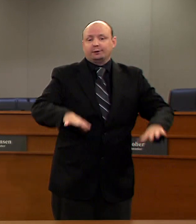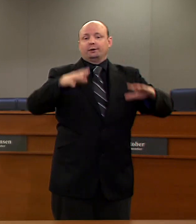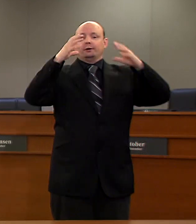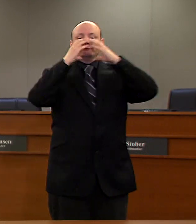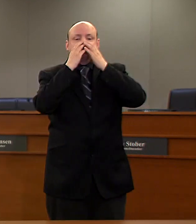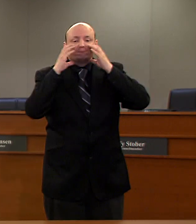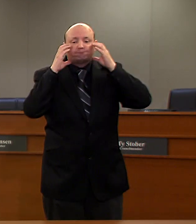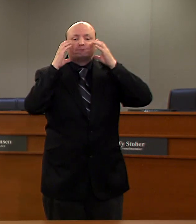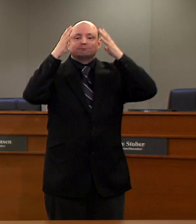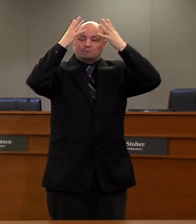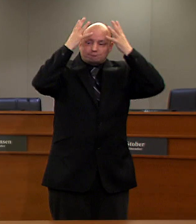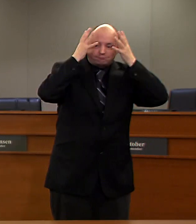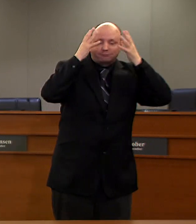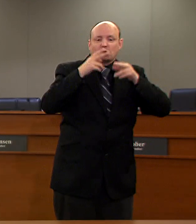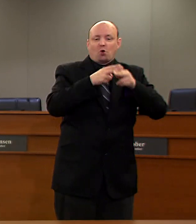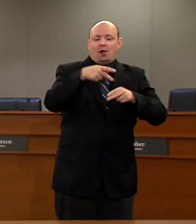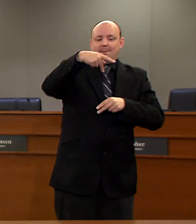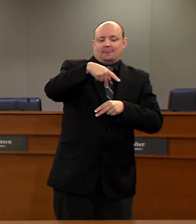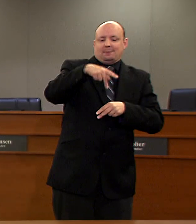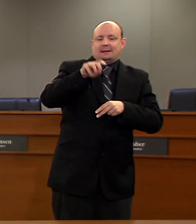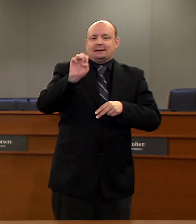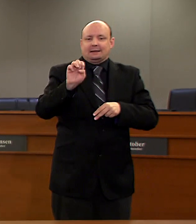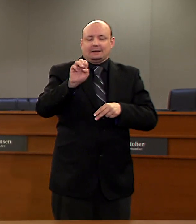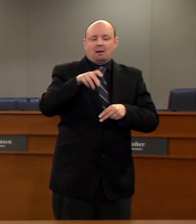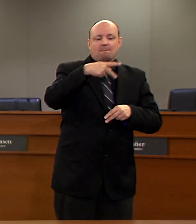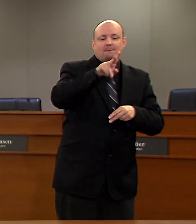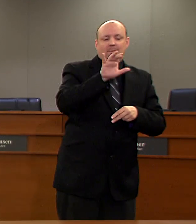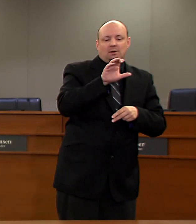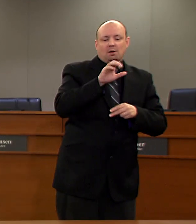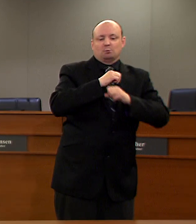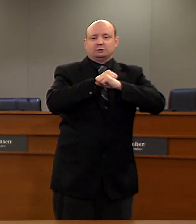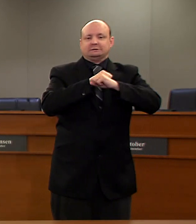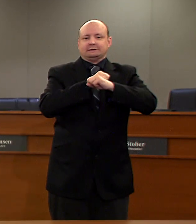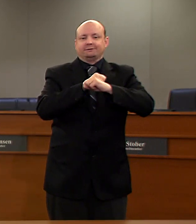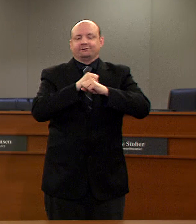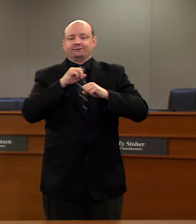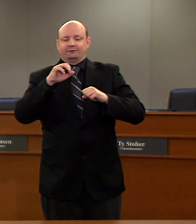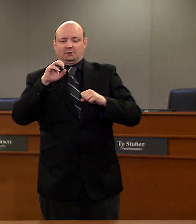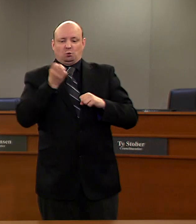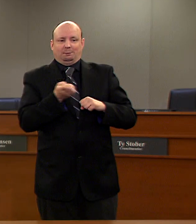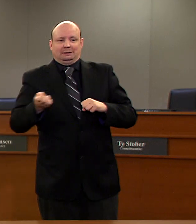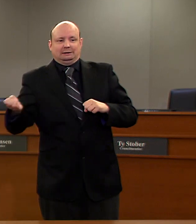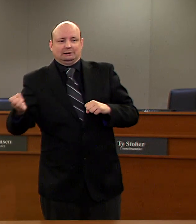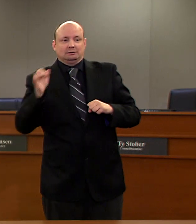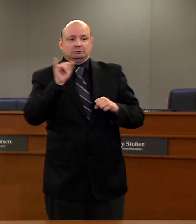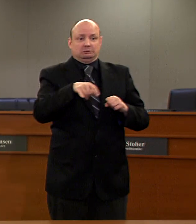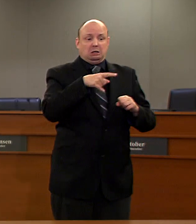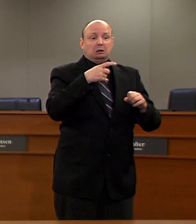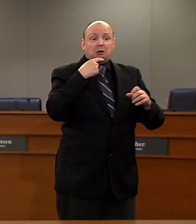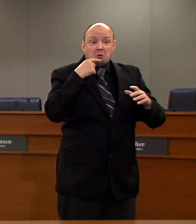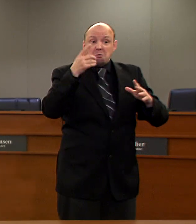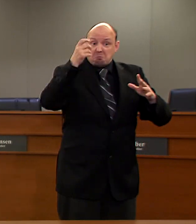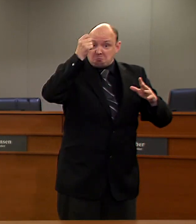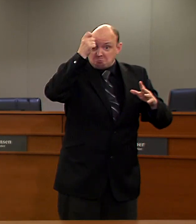Health Department are accepting PPE donated from medical providers, and they're looking